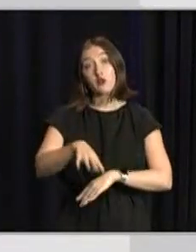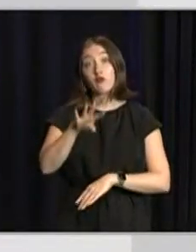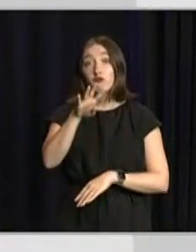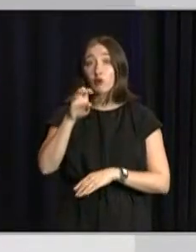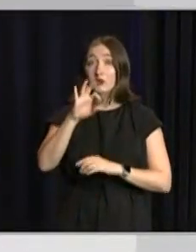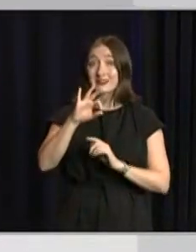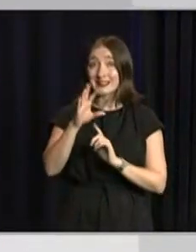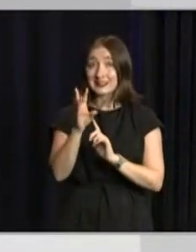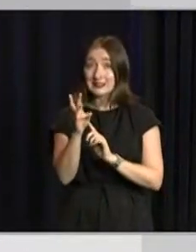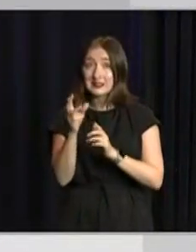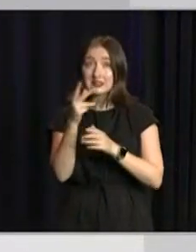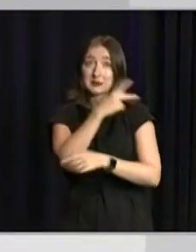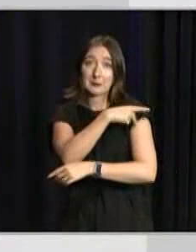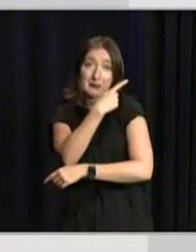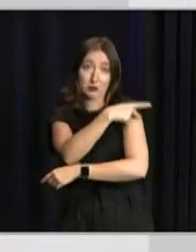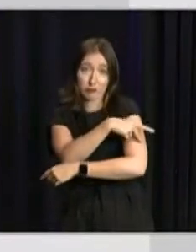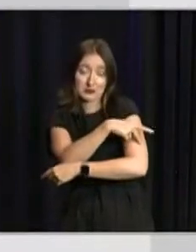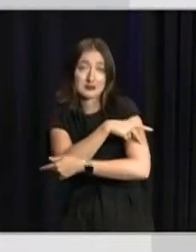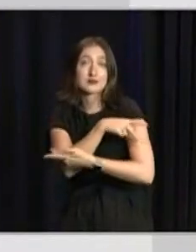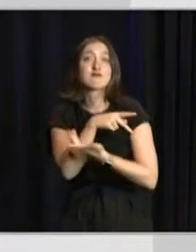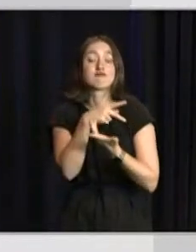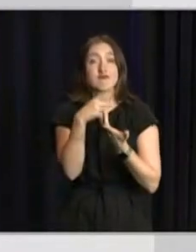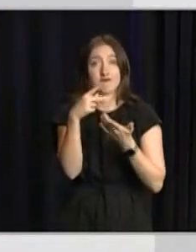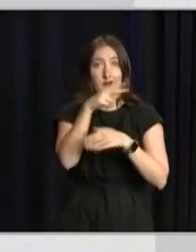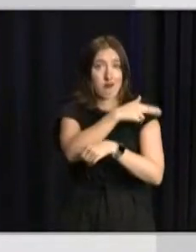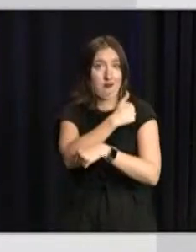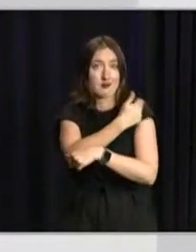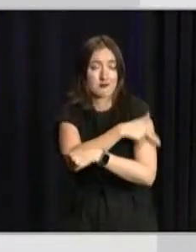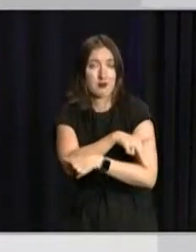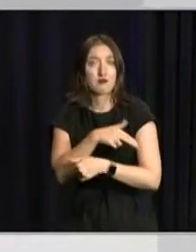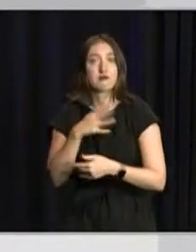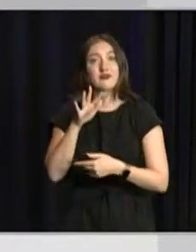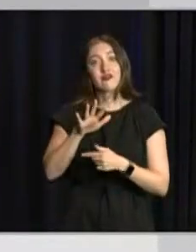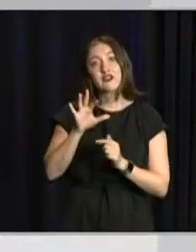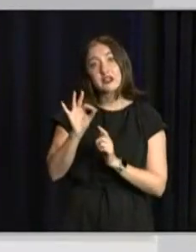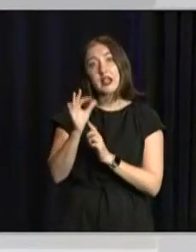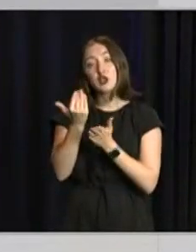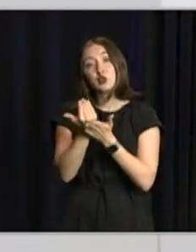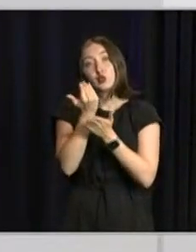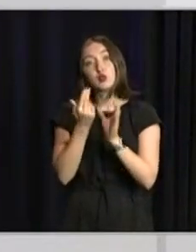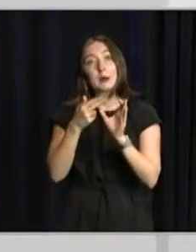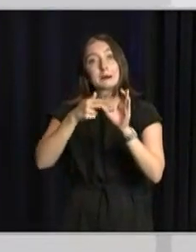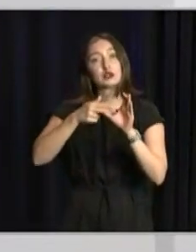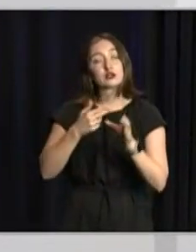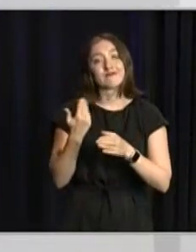for the first time in quite a while. There were 59 new admissions in the last 24 hours.